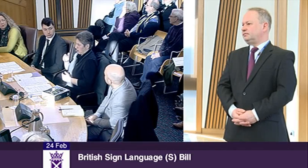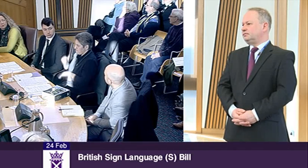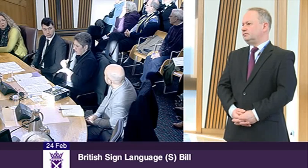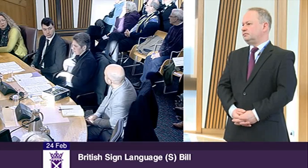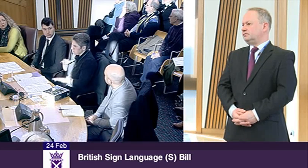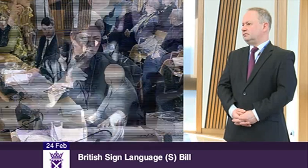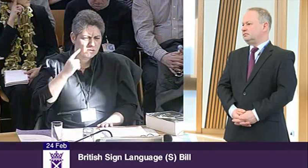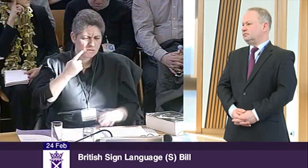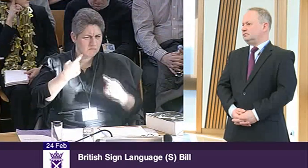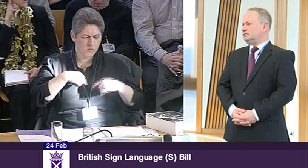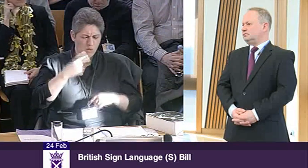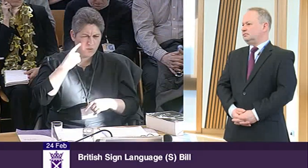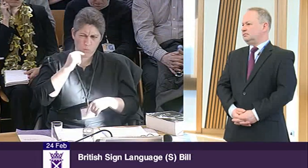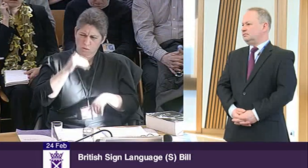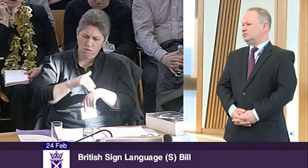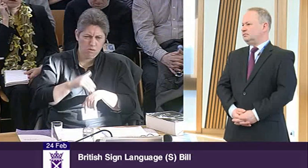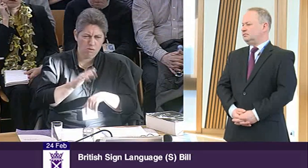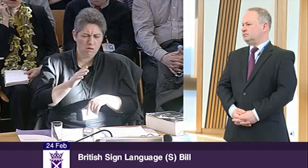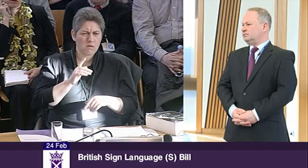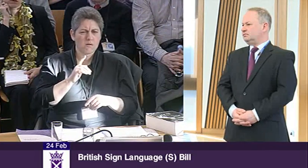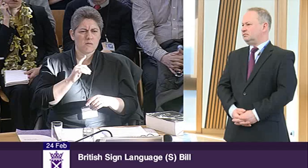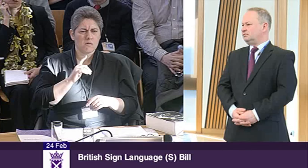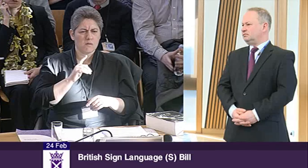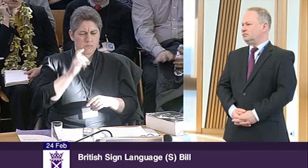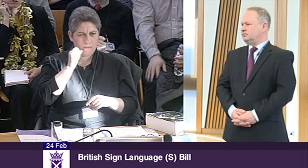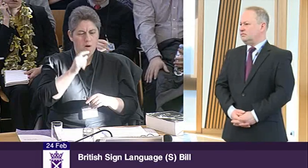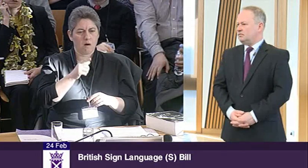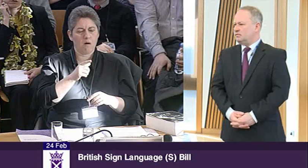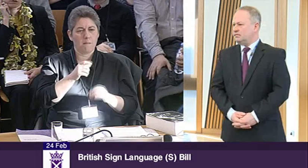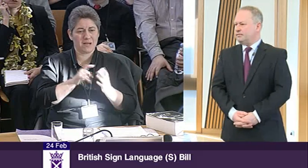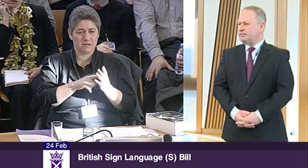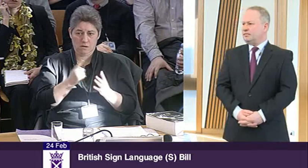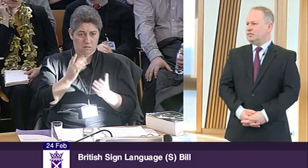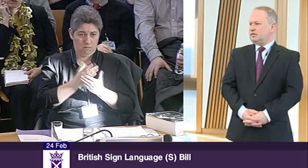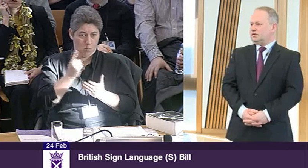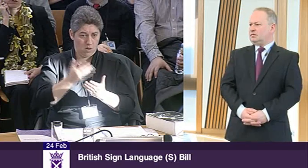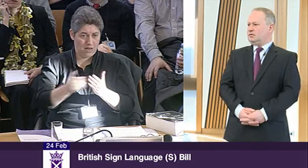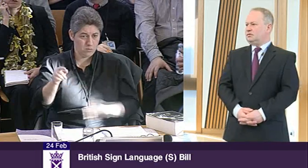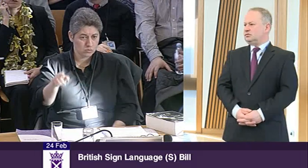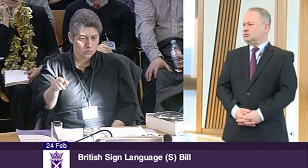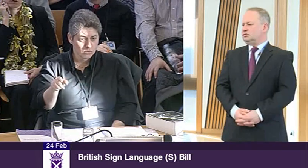Avril Hepner: I do not think that there would be any negative effects at all, to be honest.